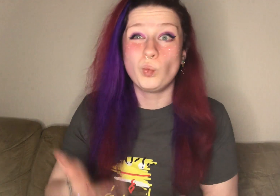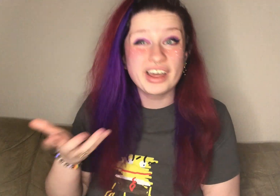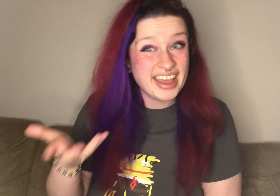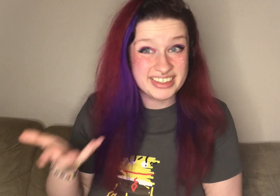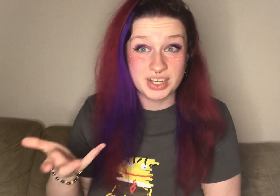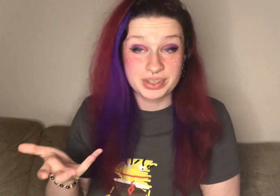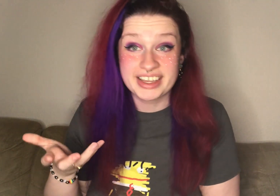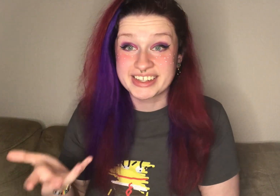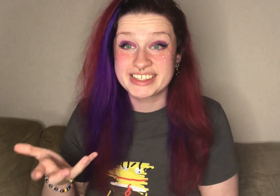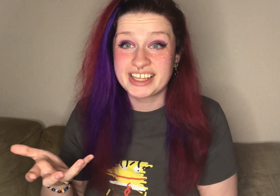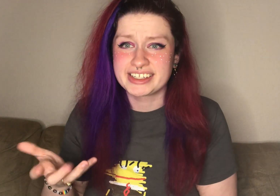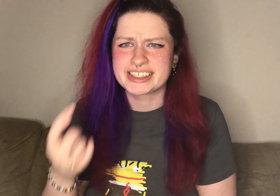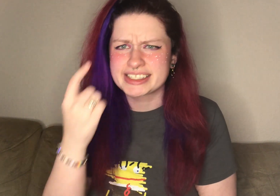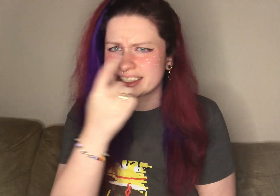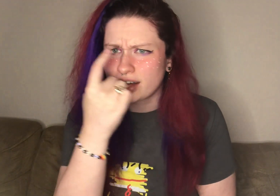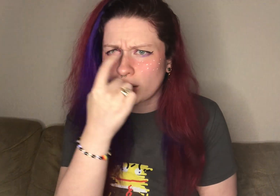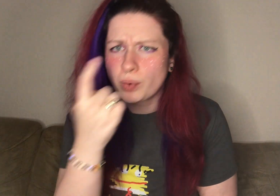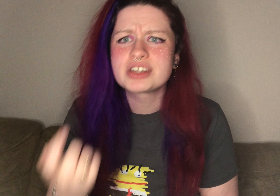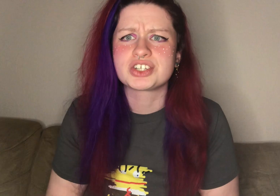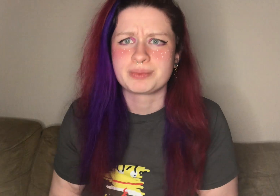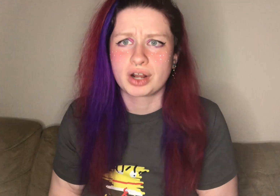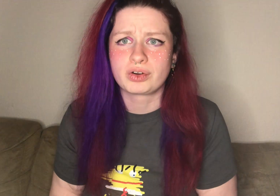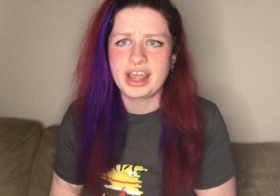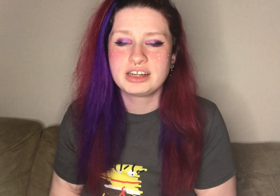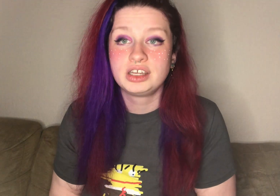what has to go at the end of the sentence because it's got our question mark right